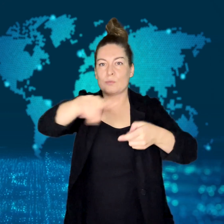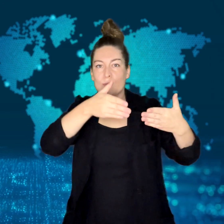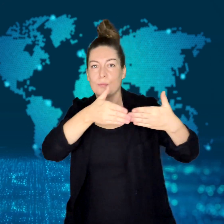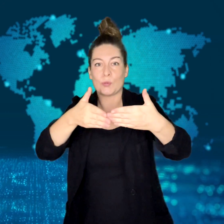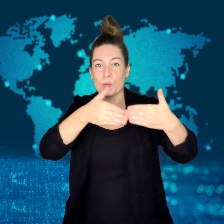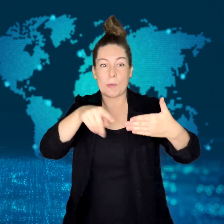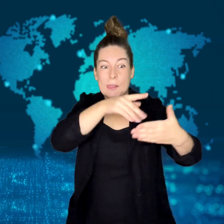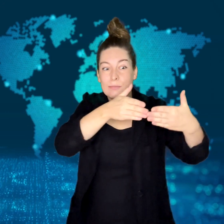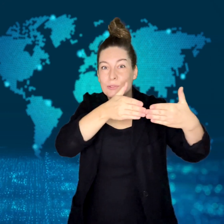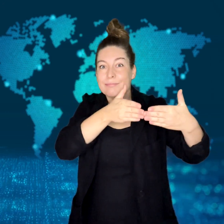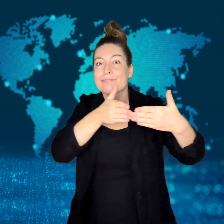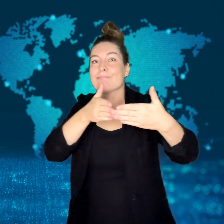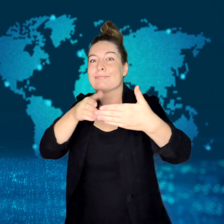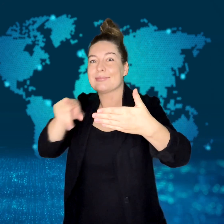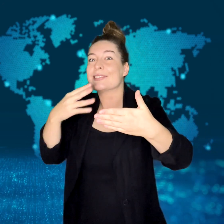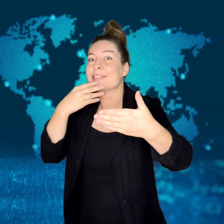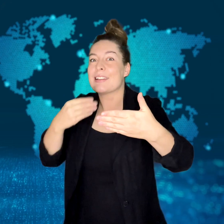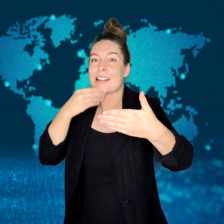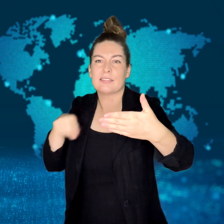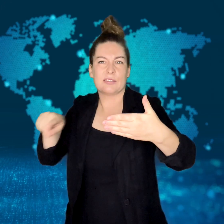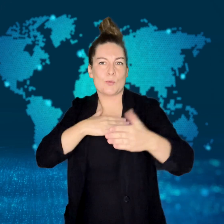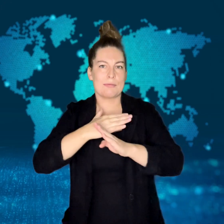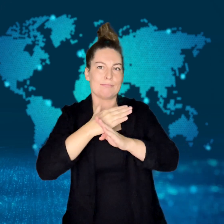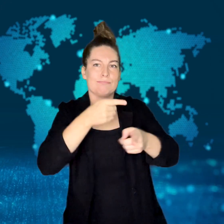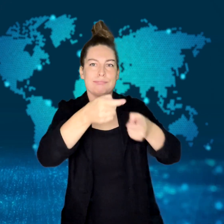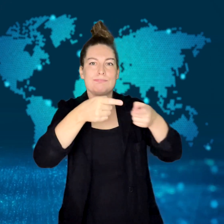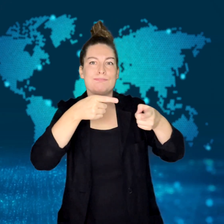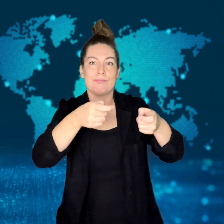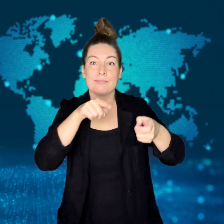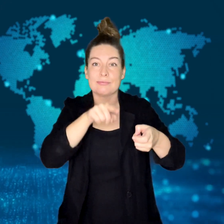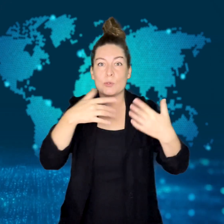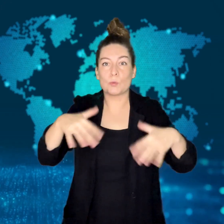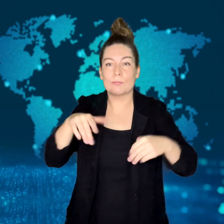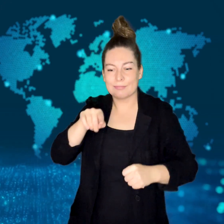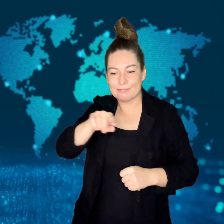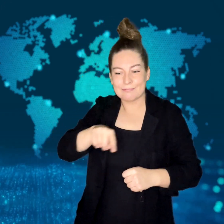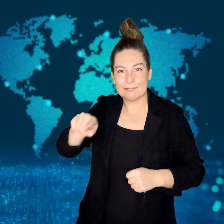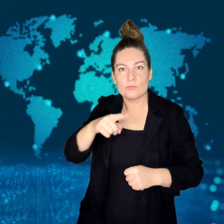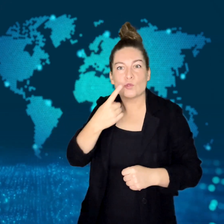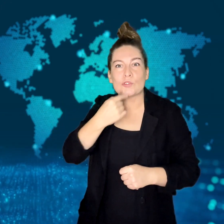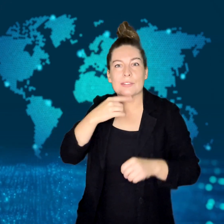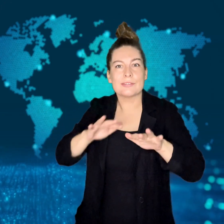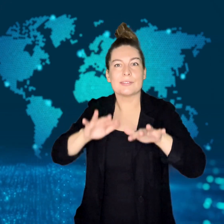they are attacking all ships headed for Israel. Since the Red Sea